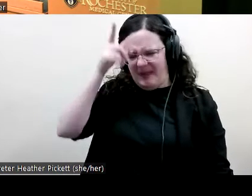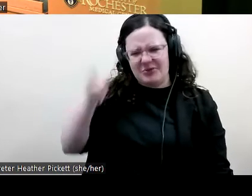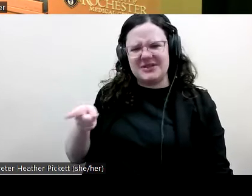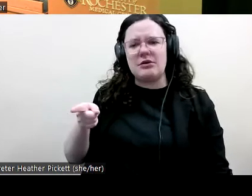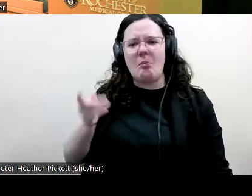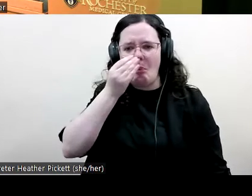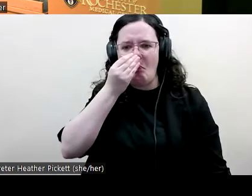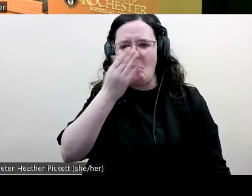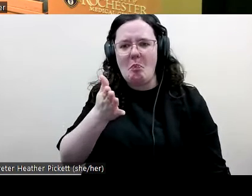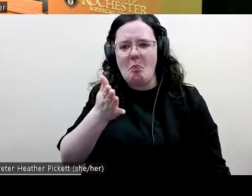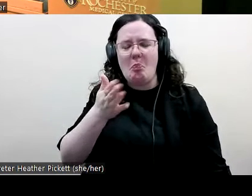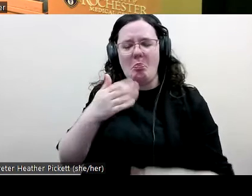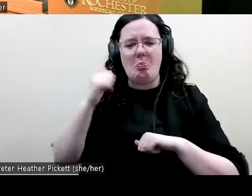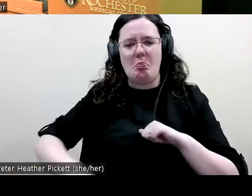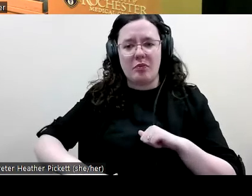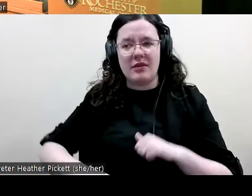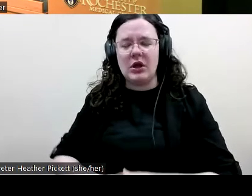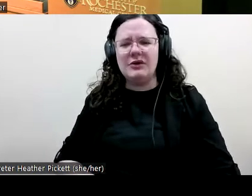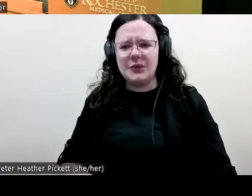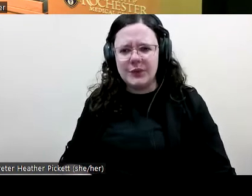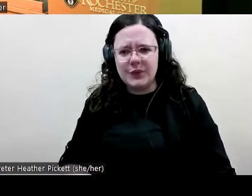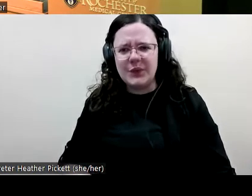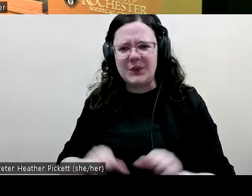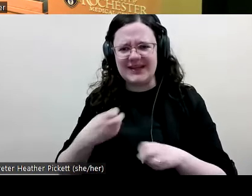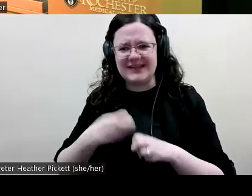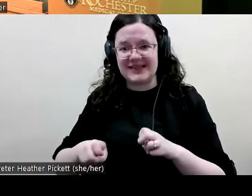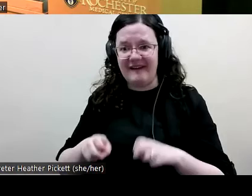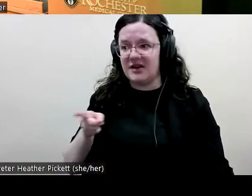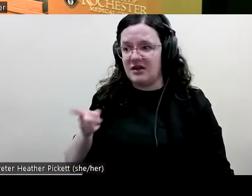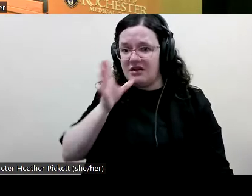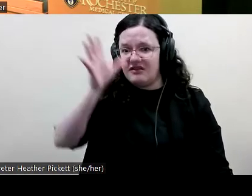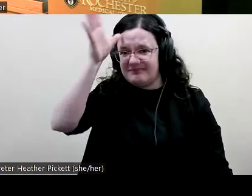feel like you've been pushed out of the situation and not been able to engage you're kind of like